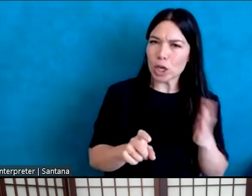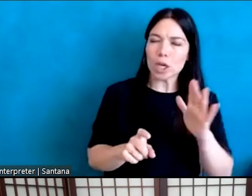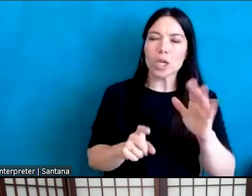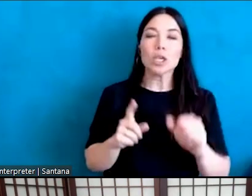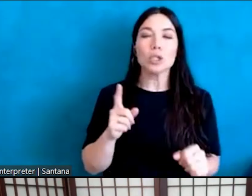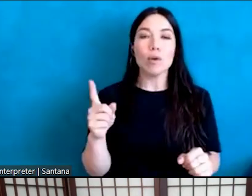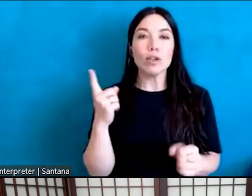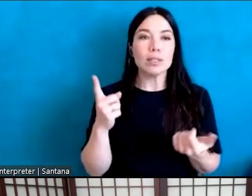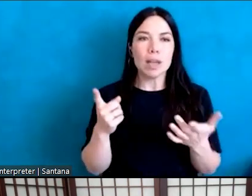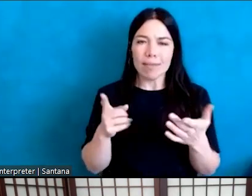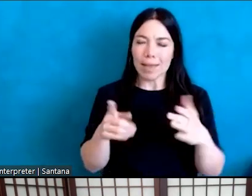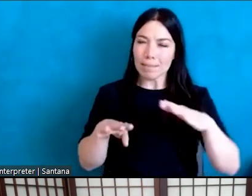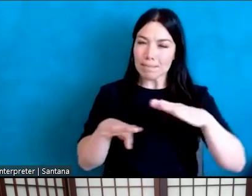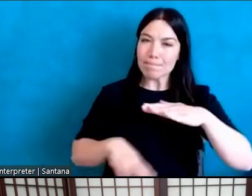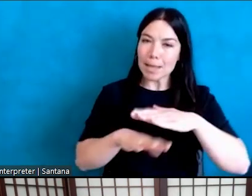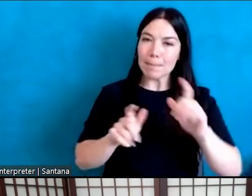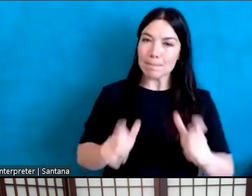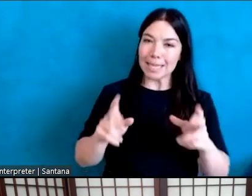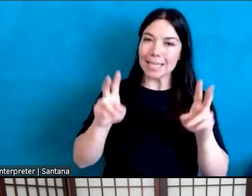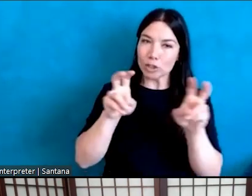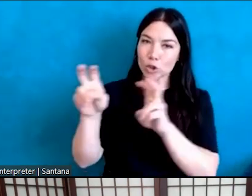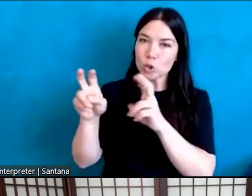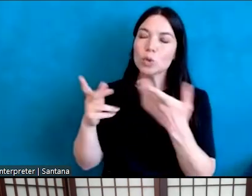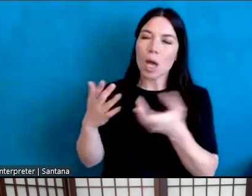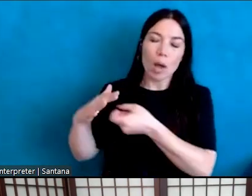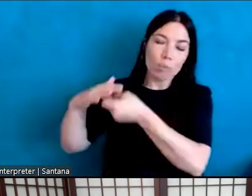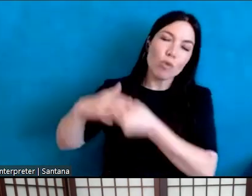and particularly the oppression enacted via colonial power structures that led to my